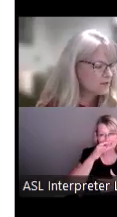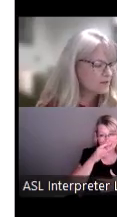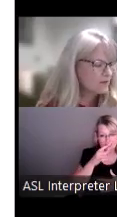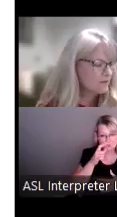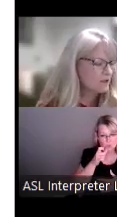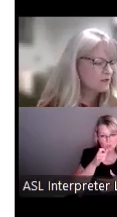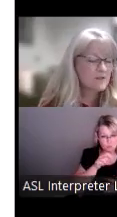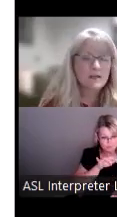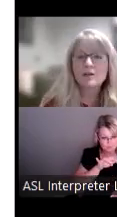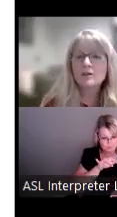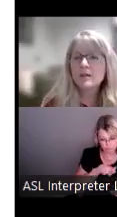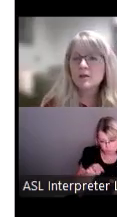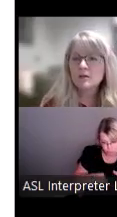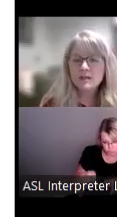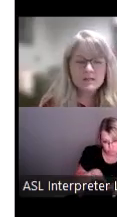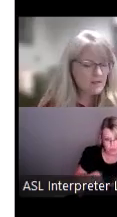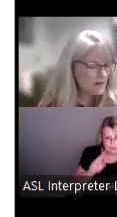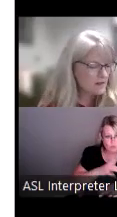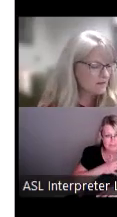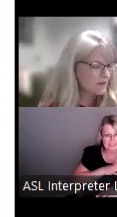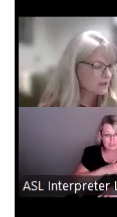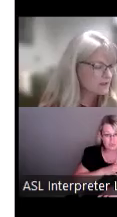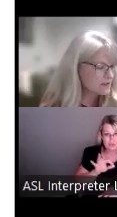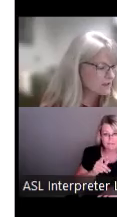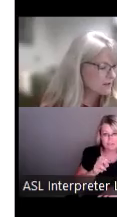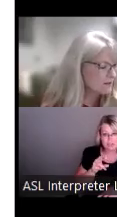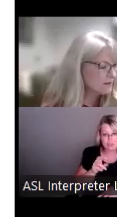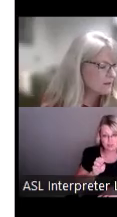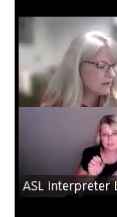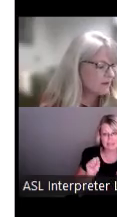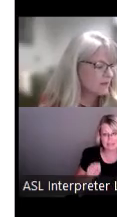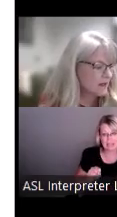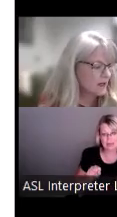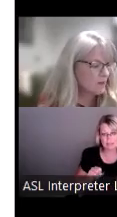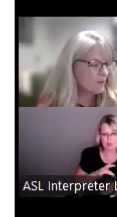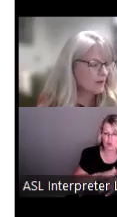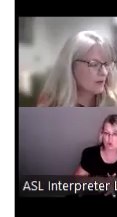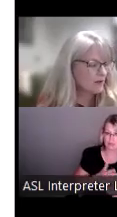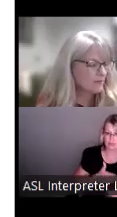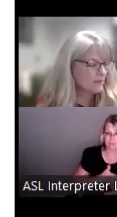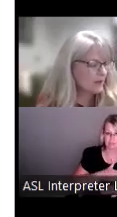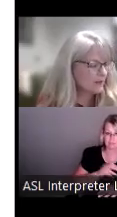sensory features that could be early signs of ASD, they, they